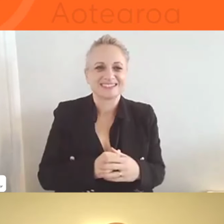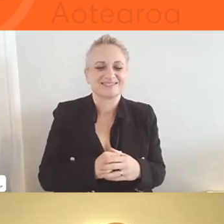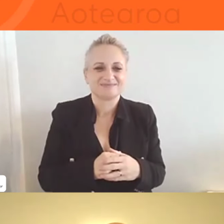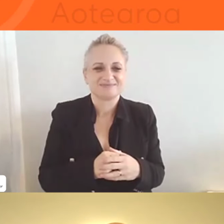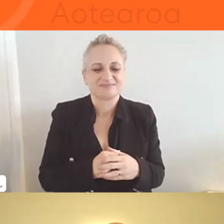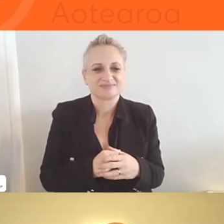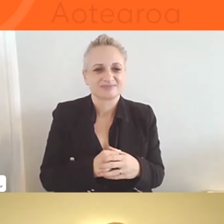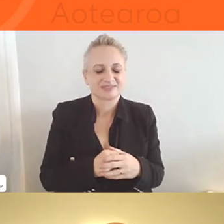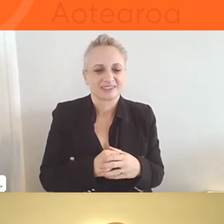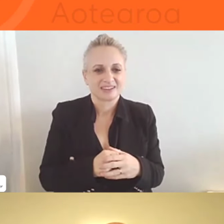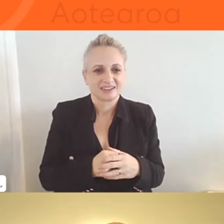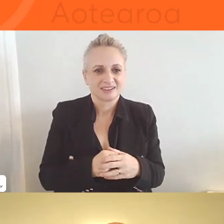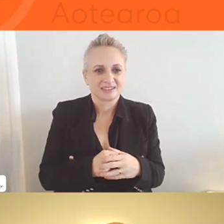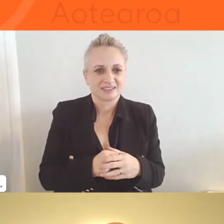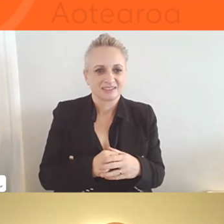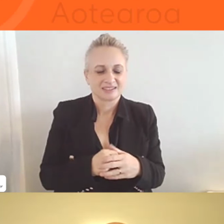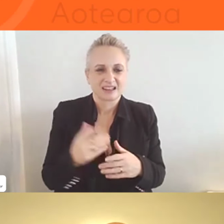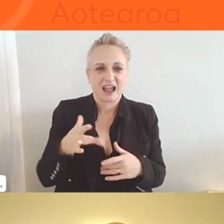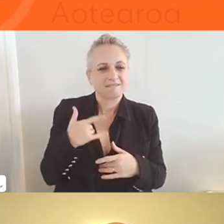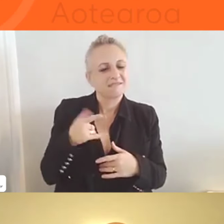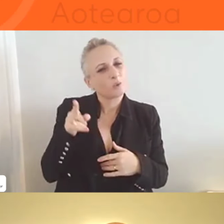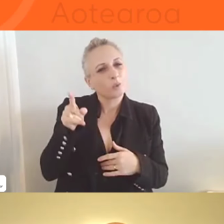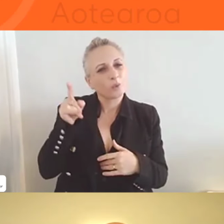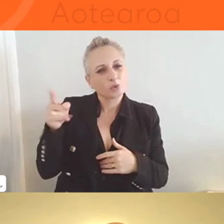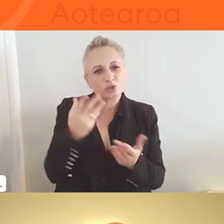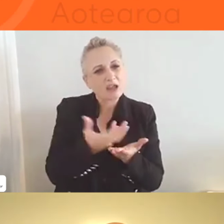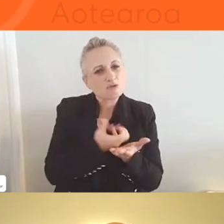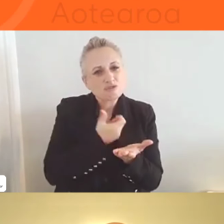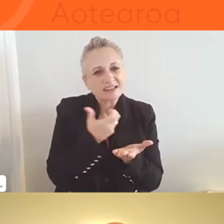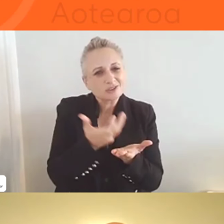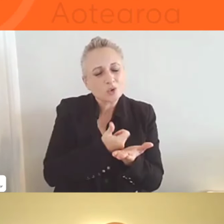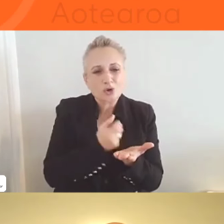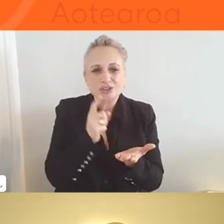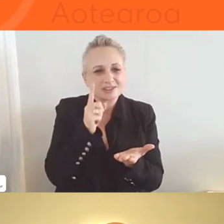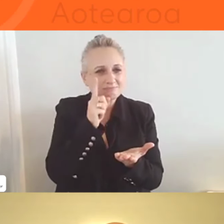infrequently tapped resource. It's something that is there and people